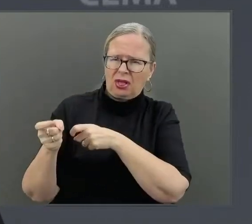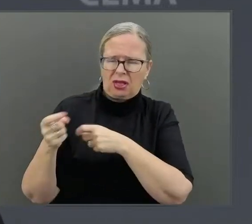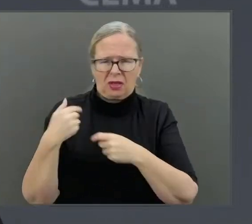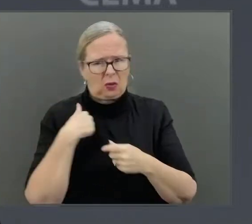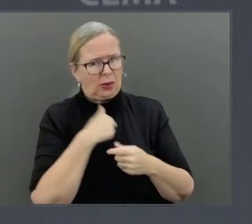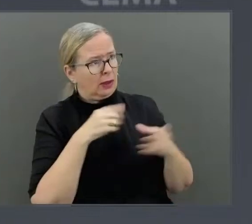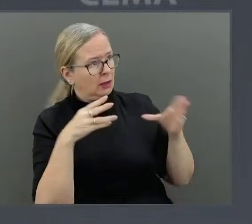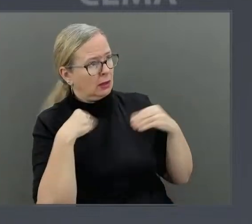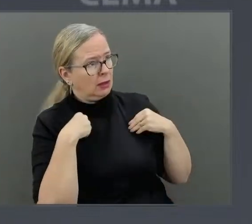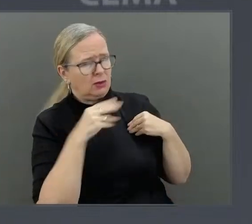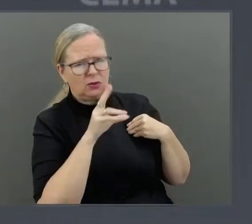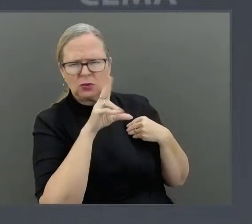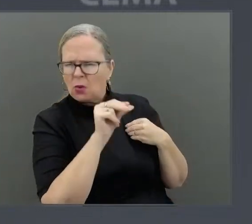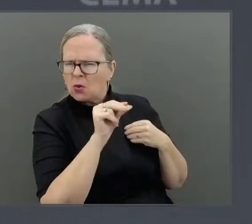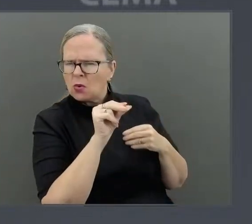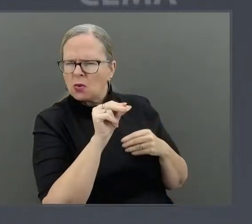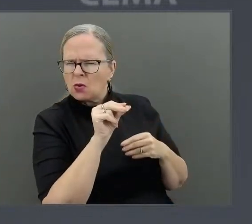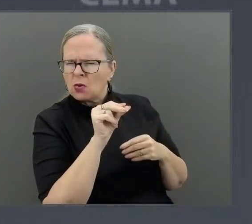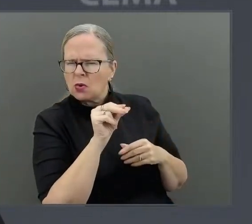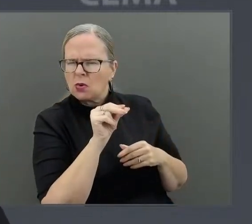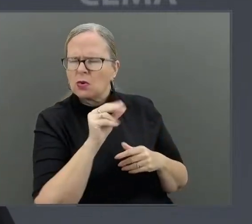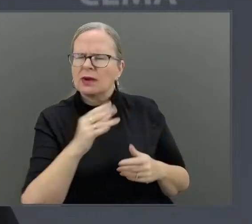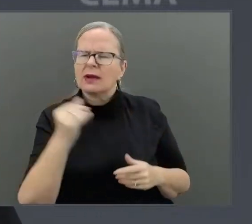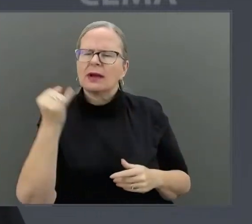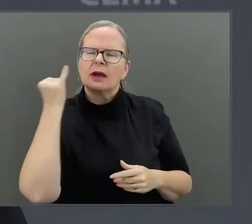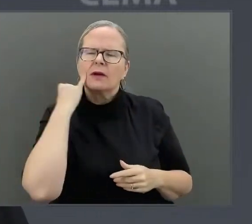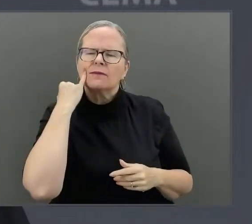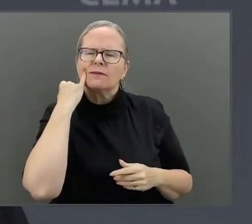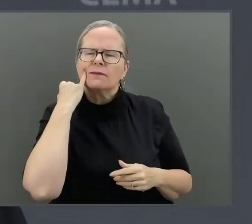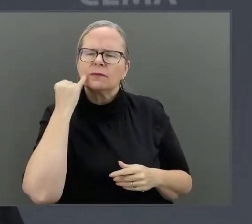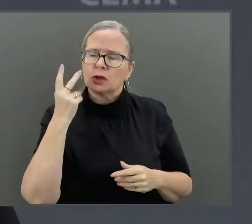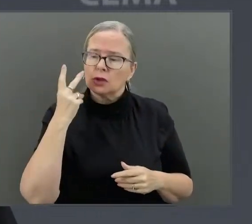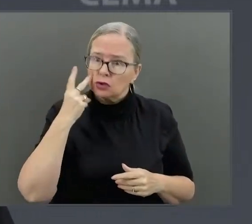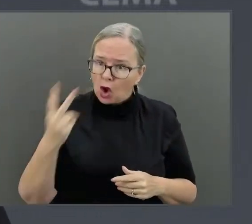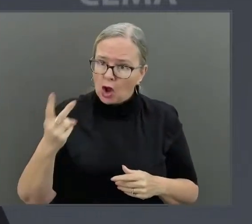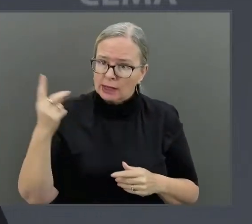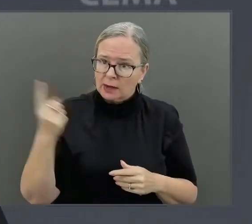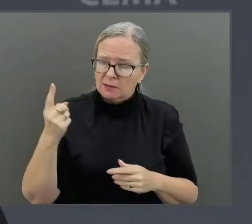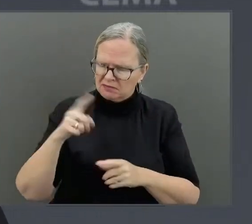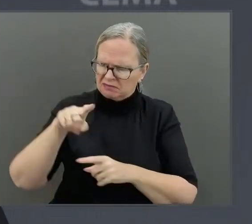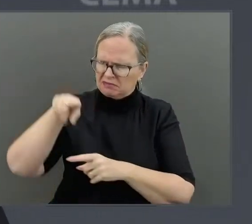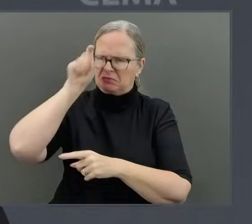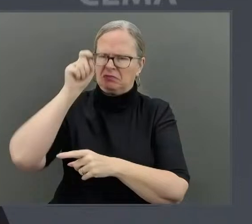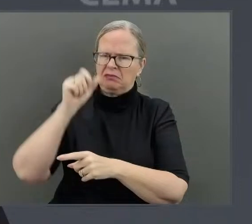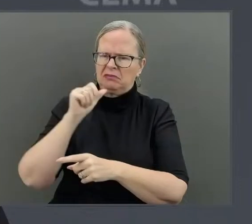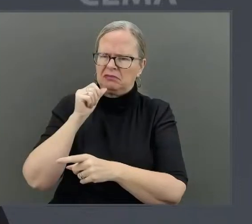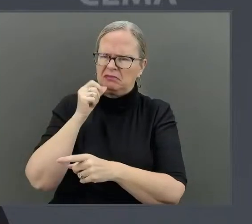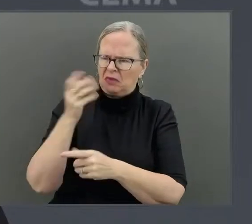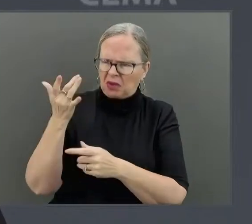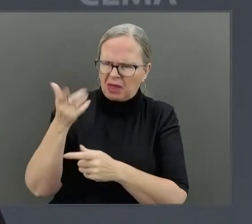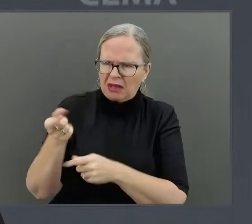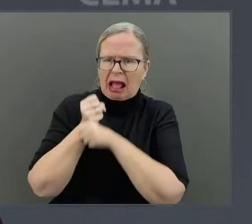call 311 rather than approach staff or making negative assumptions we have also